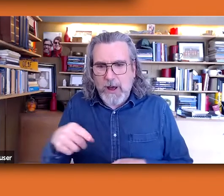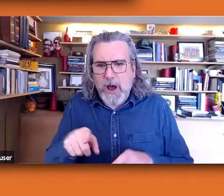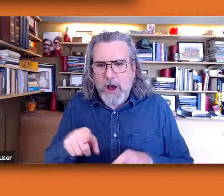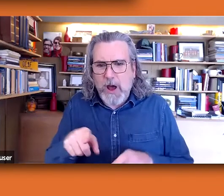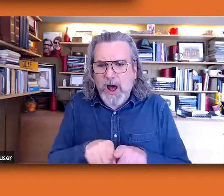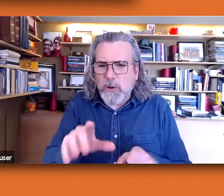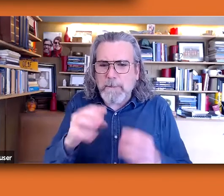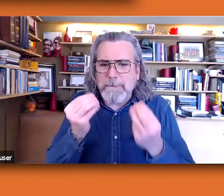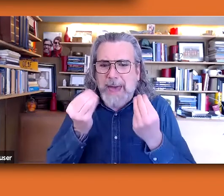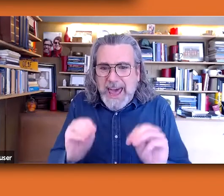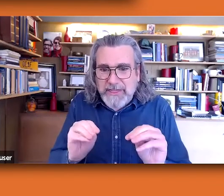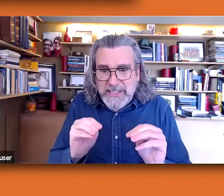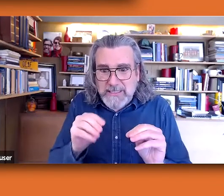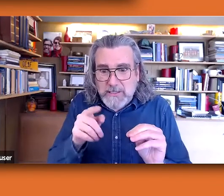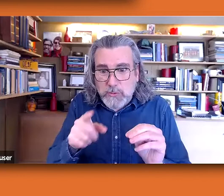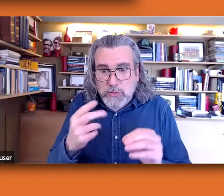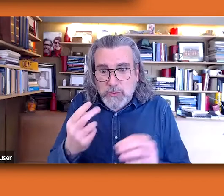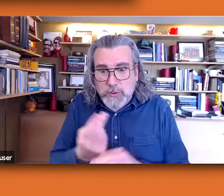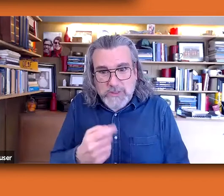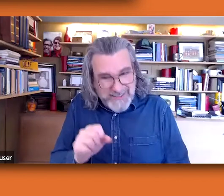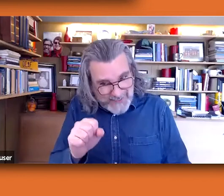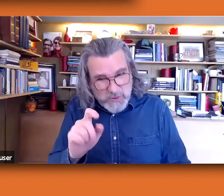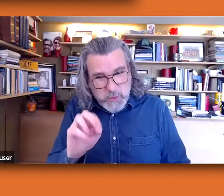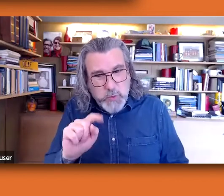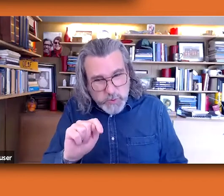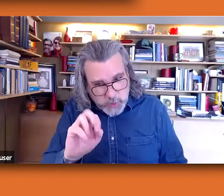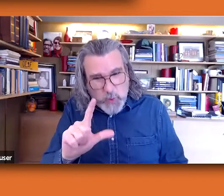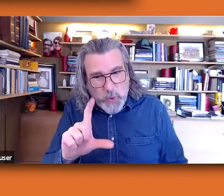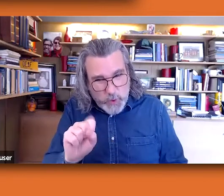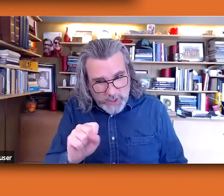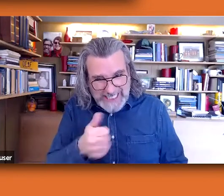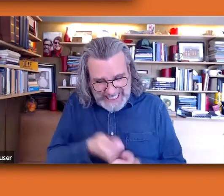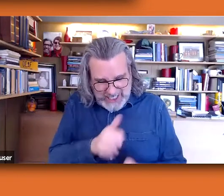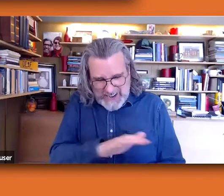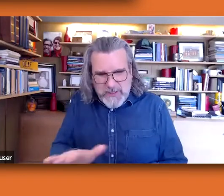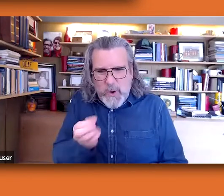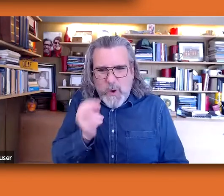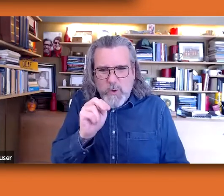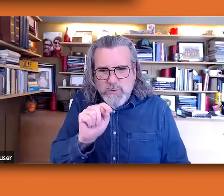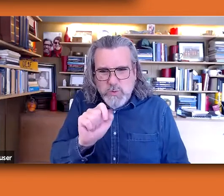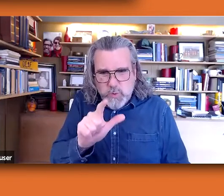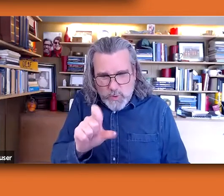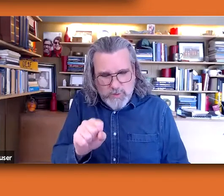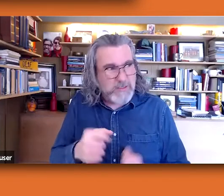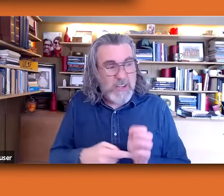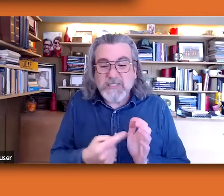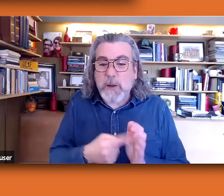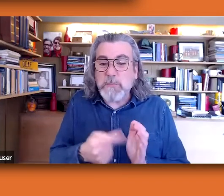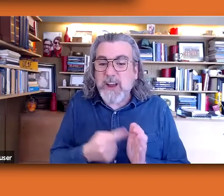going to be dependent on the researcher and the methodology and the tools that you use.